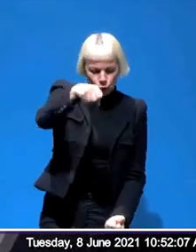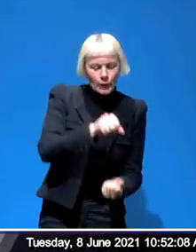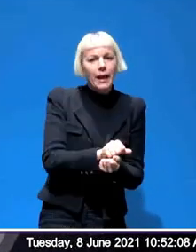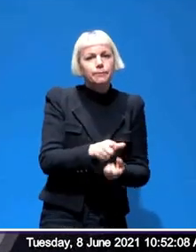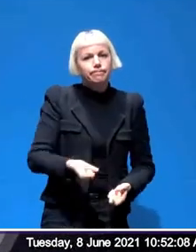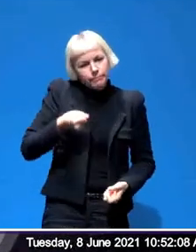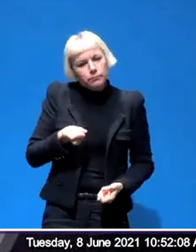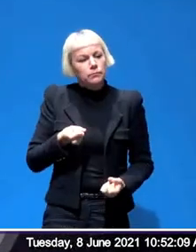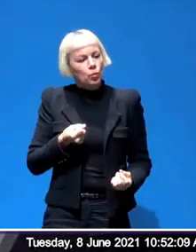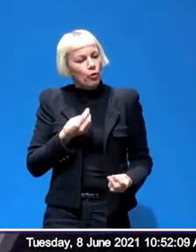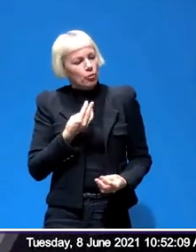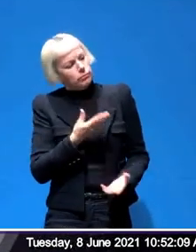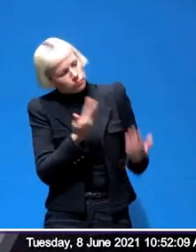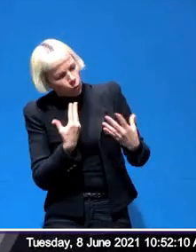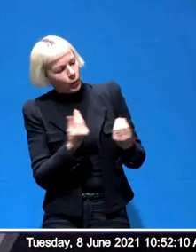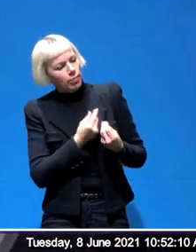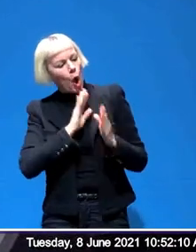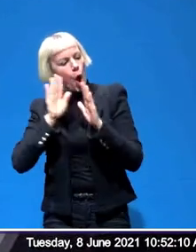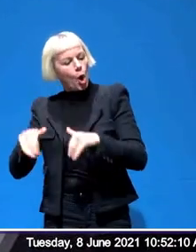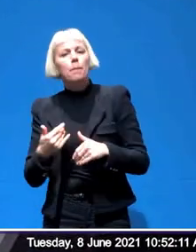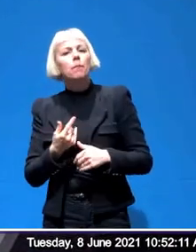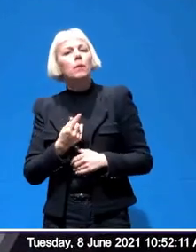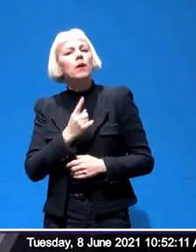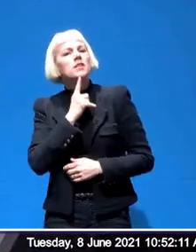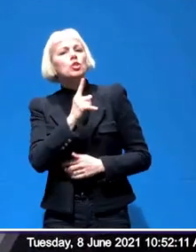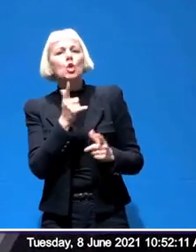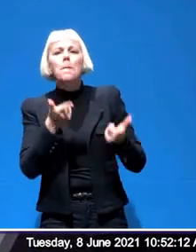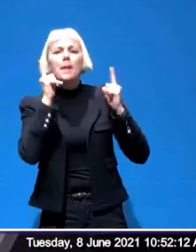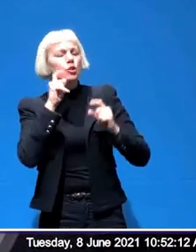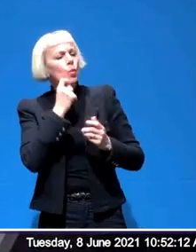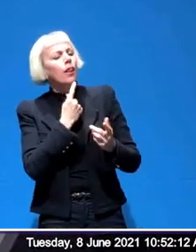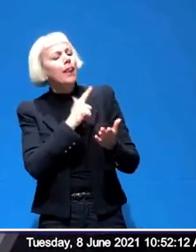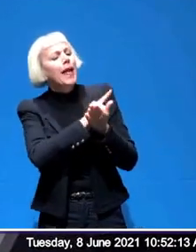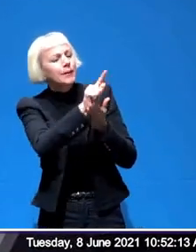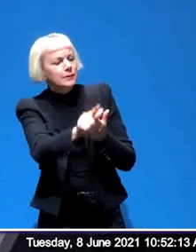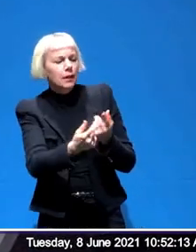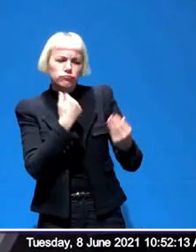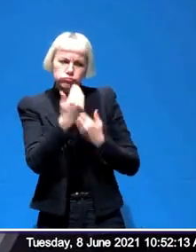we left, with an agreement that we would talk to Wayne, Carolyn, Sandra and Muriel later about what we should be doing